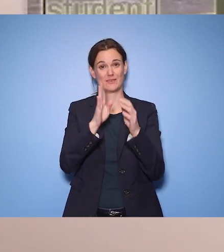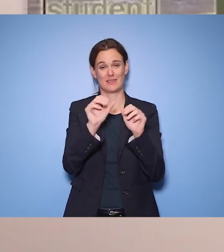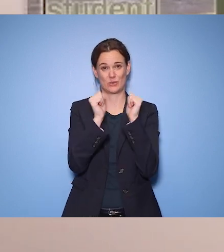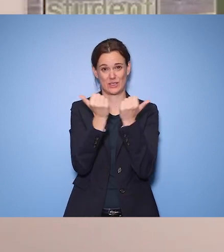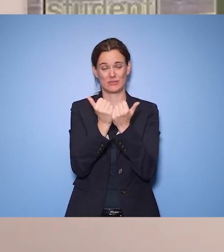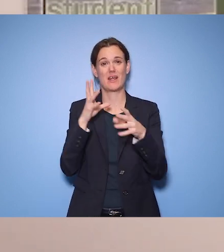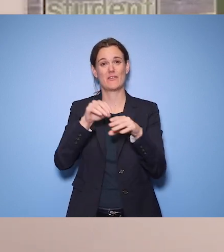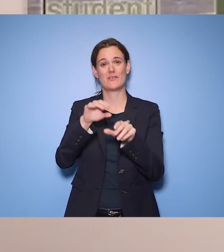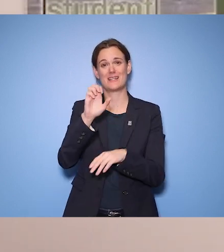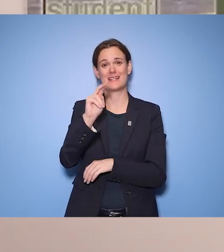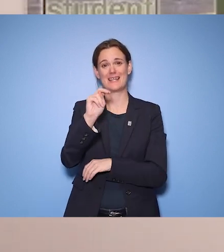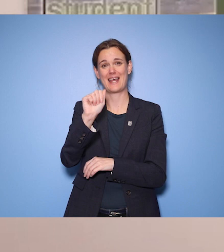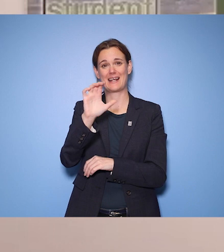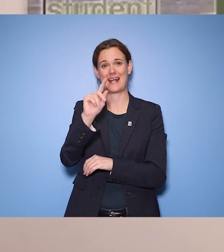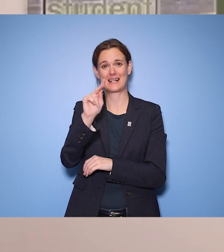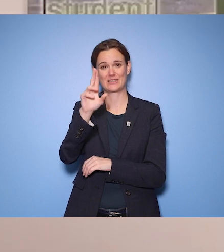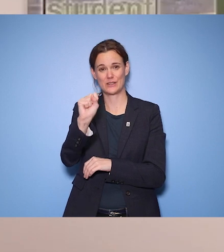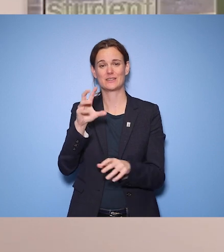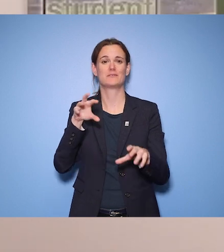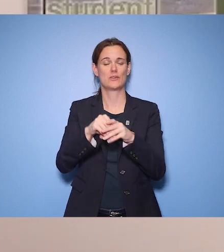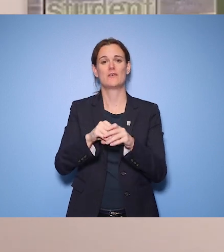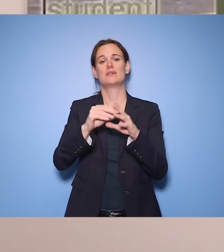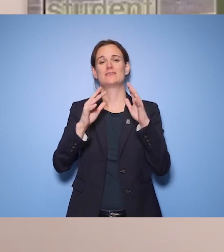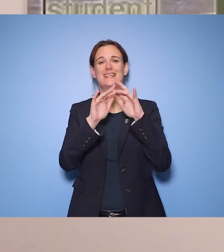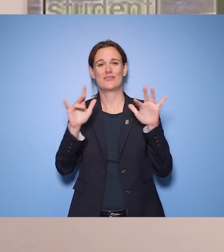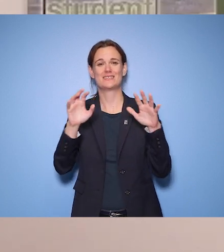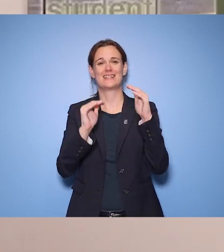an ENACTUS and I'm also involved in the diversity equity and inclusion committee. All of which have